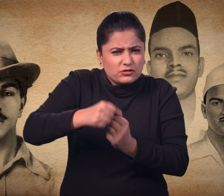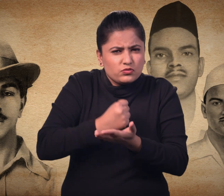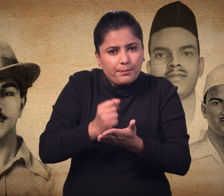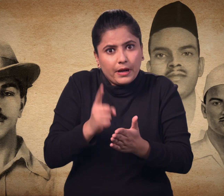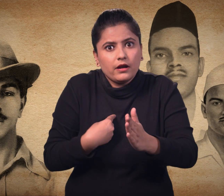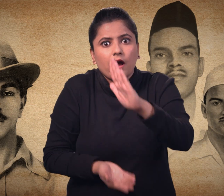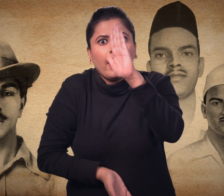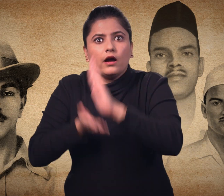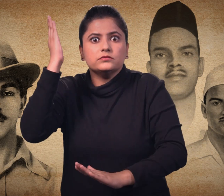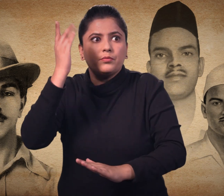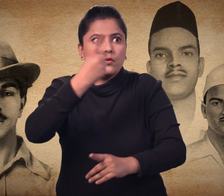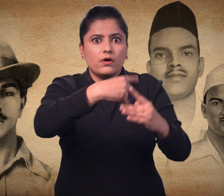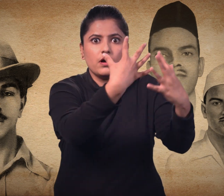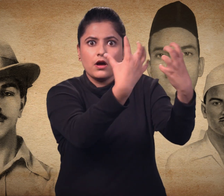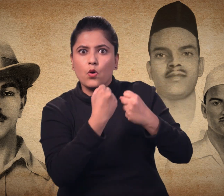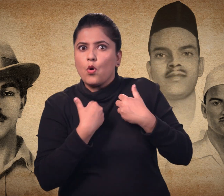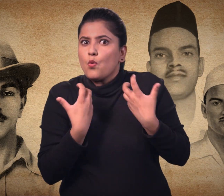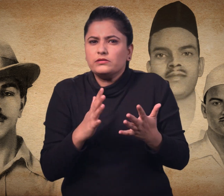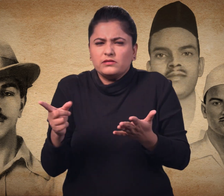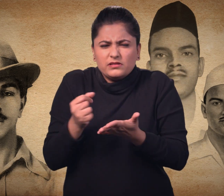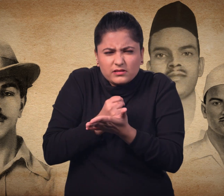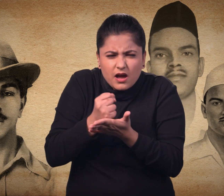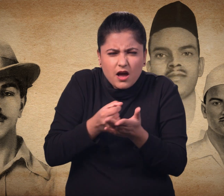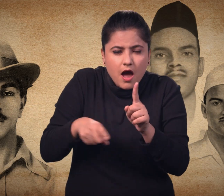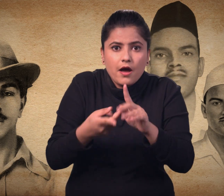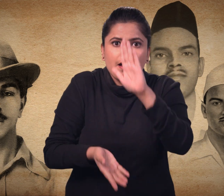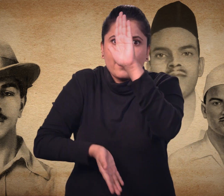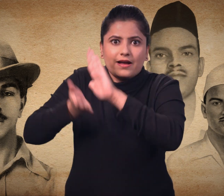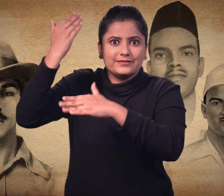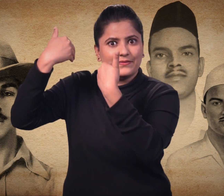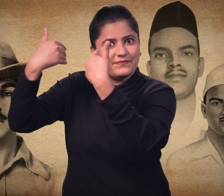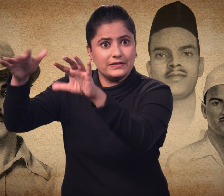After the attack on Saunders, they managed to escape.